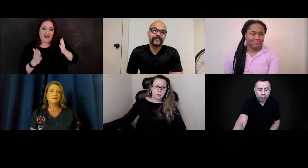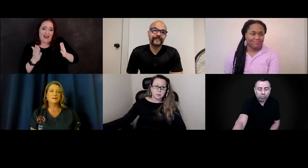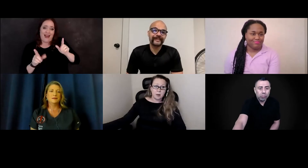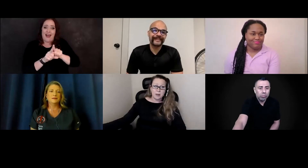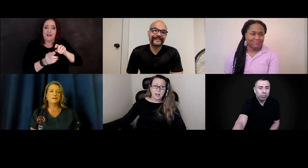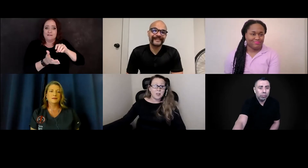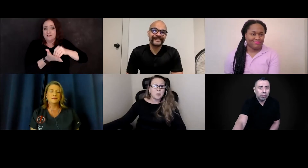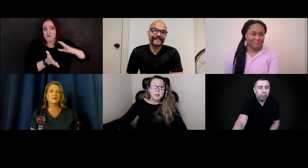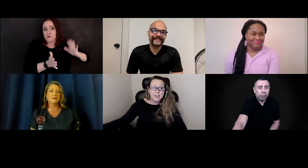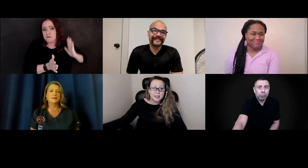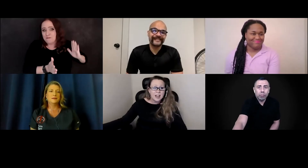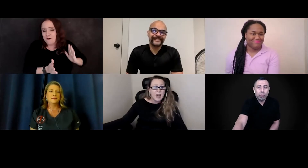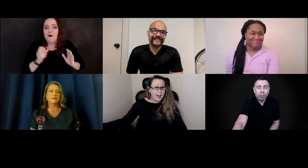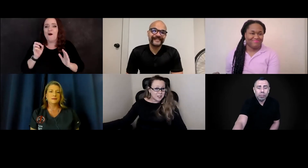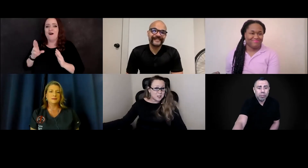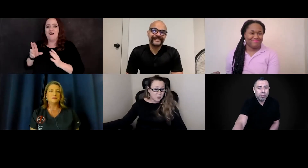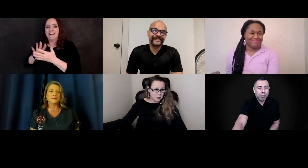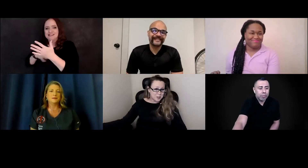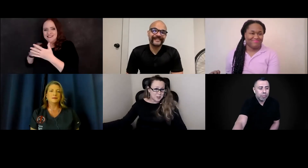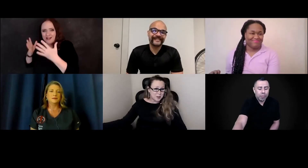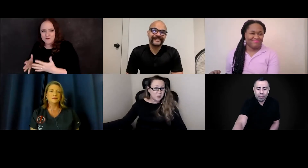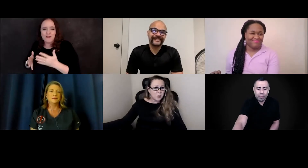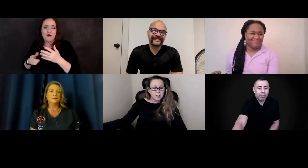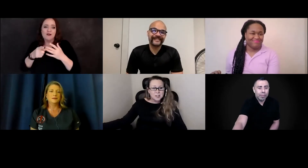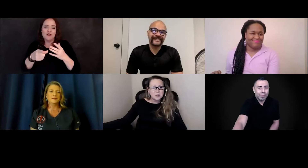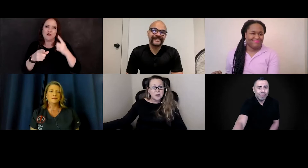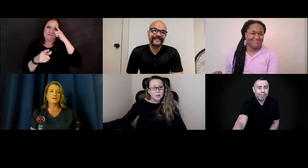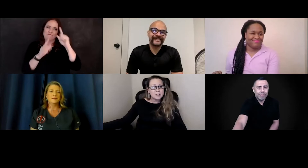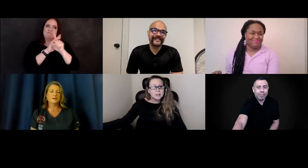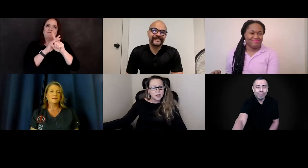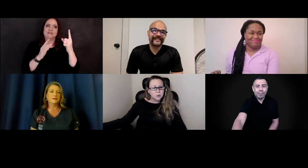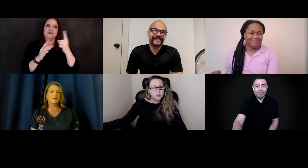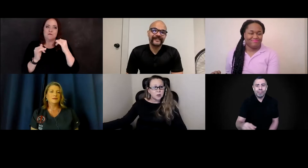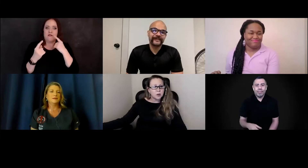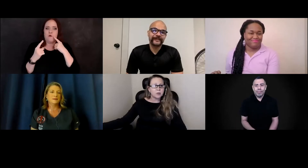Either or both sides. As a former student or also now as a scheduler in your current role.